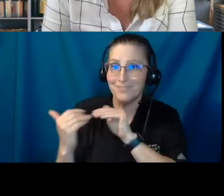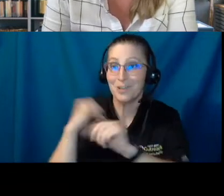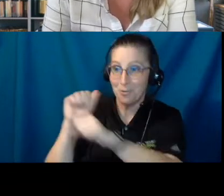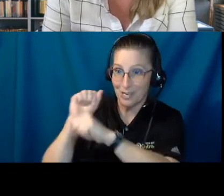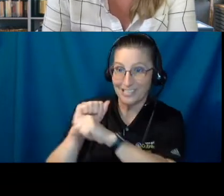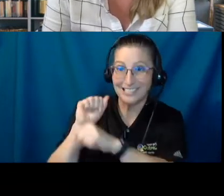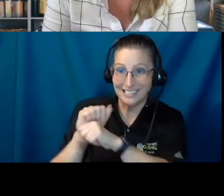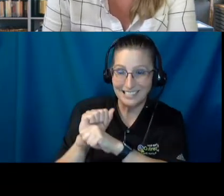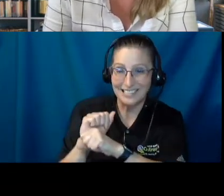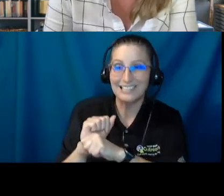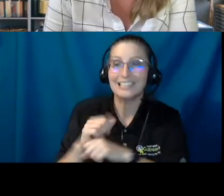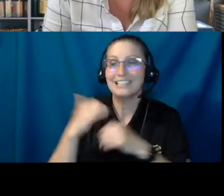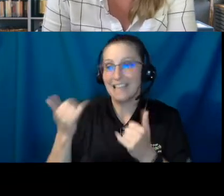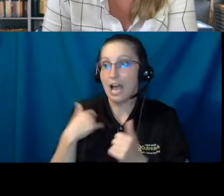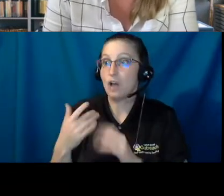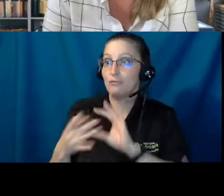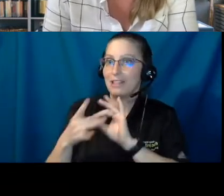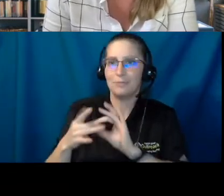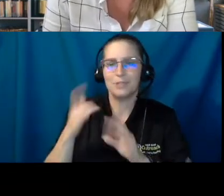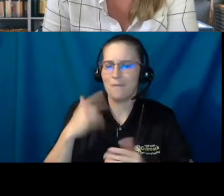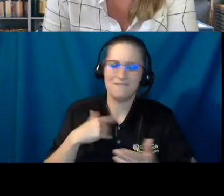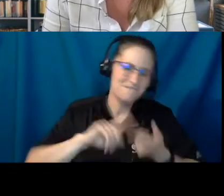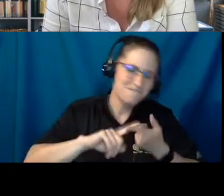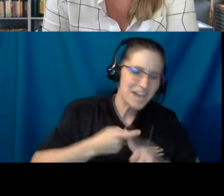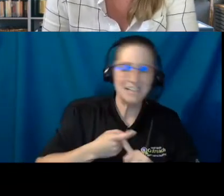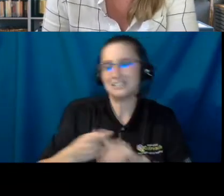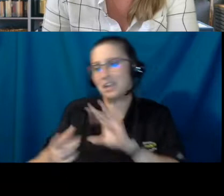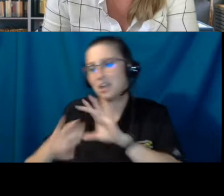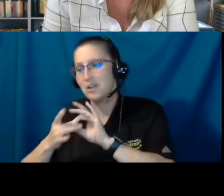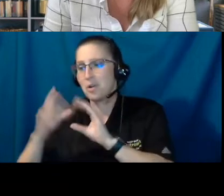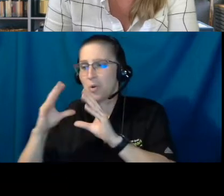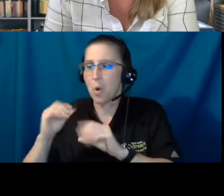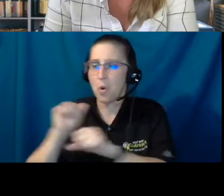But just our friendship just continued to grow more and more. And now we've known each